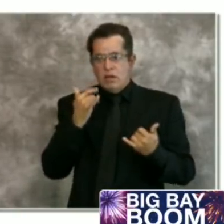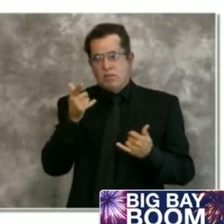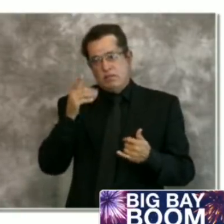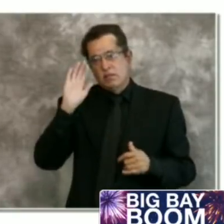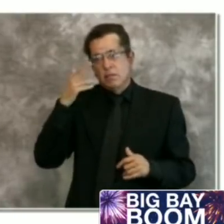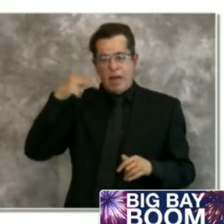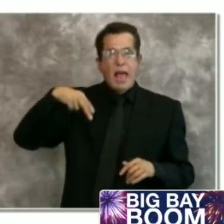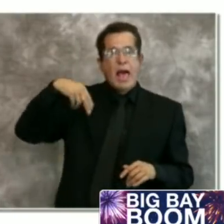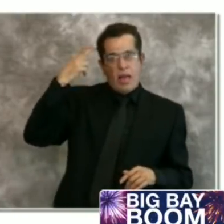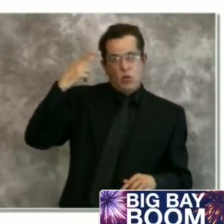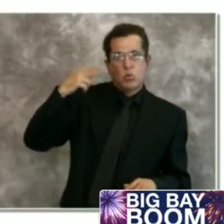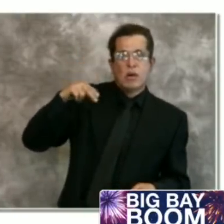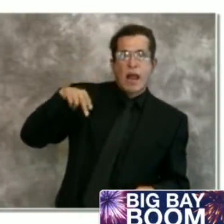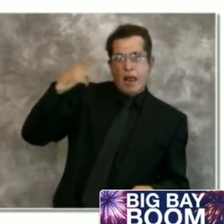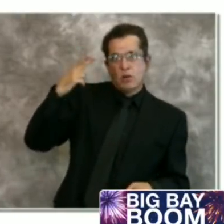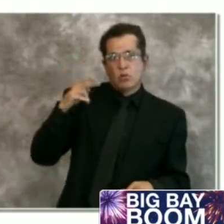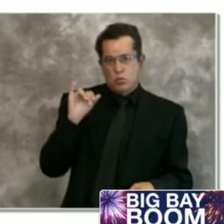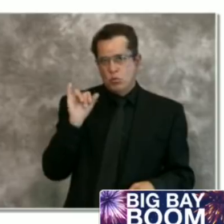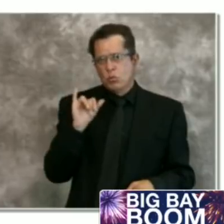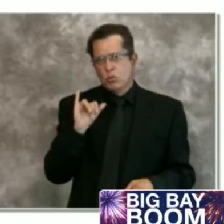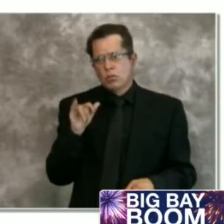OF CASES THE NUMBER OF CASES